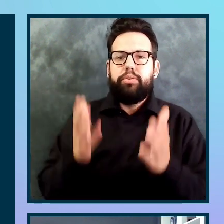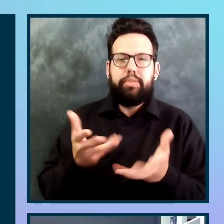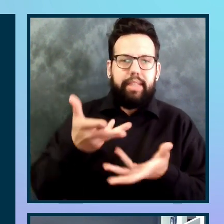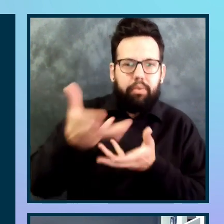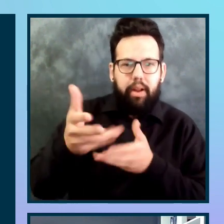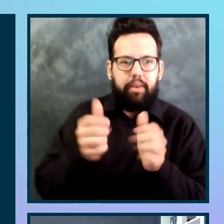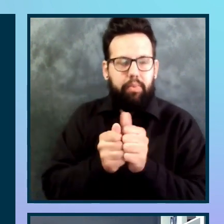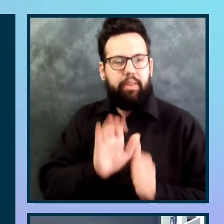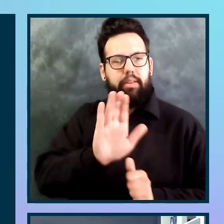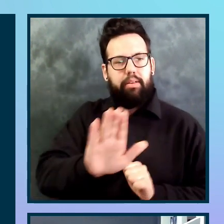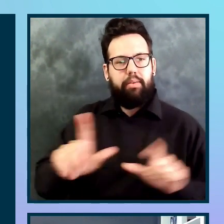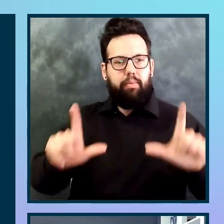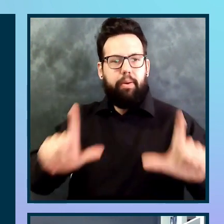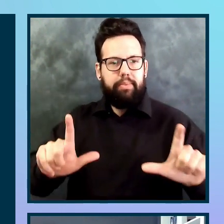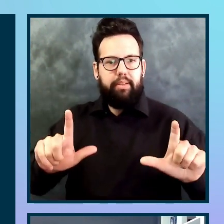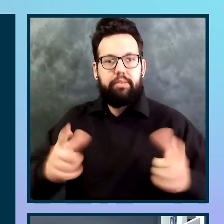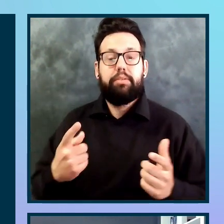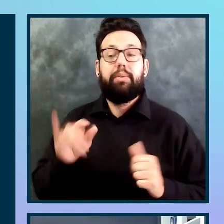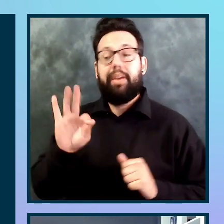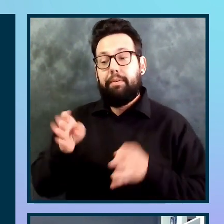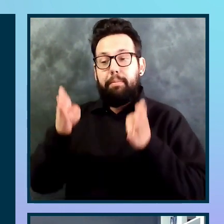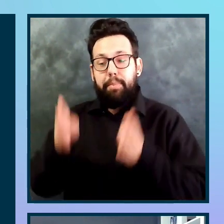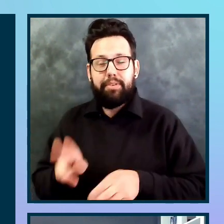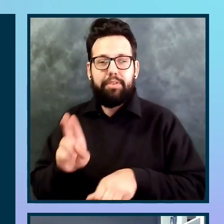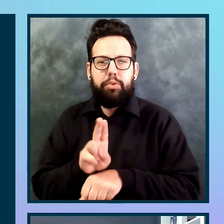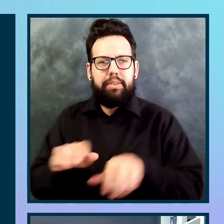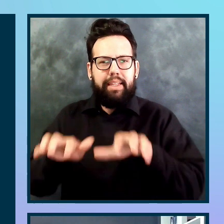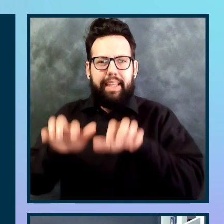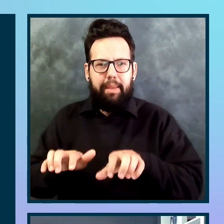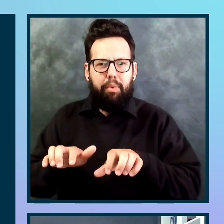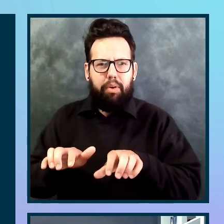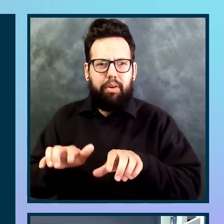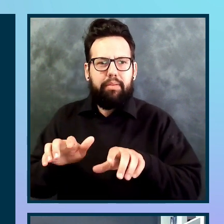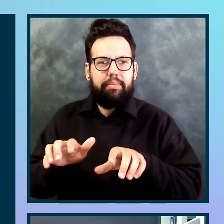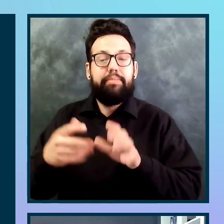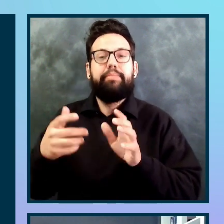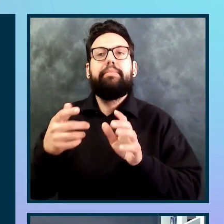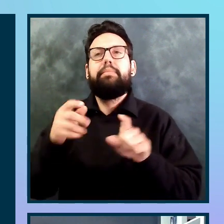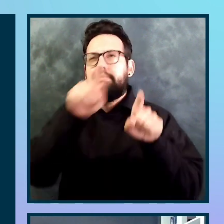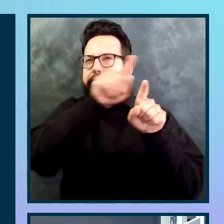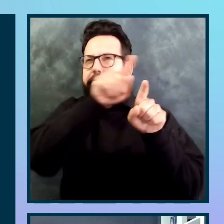what's gonna happen after they get out of the header? So you're visiting header. You're tapping, tapping, tapping,